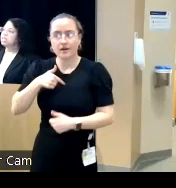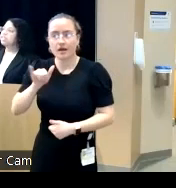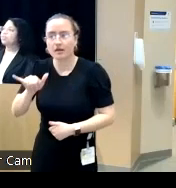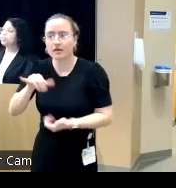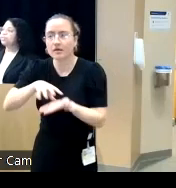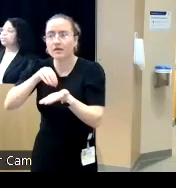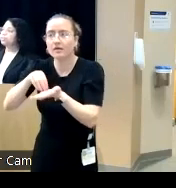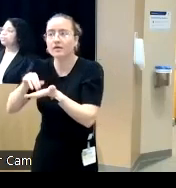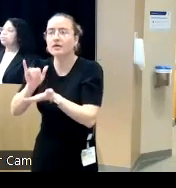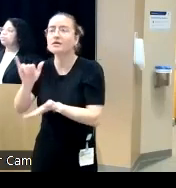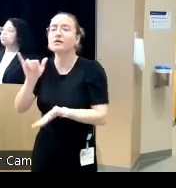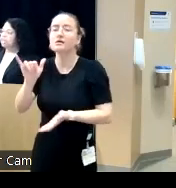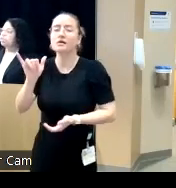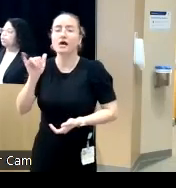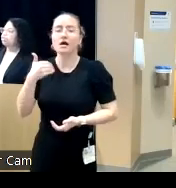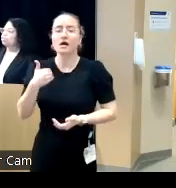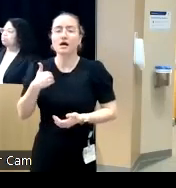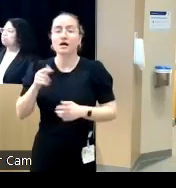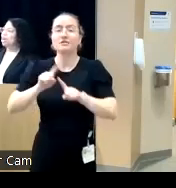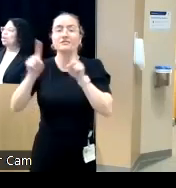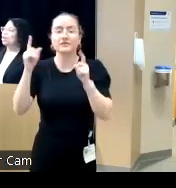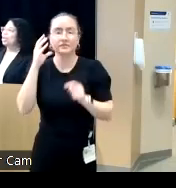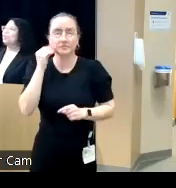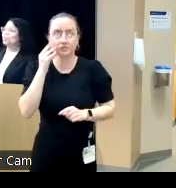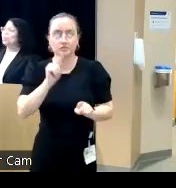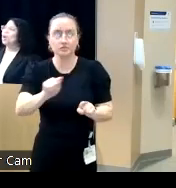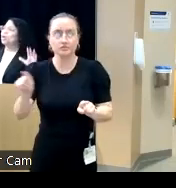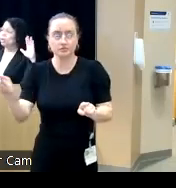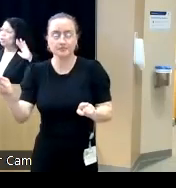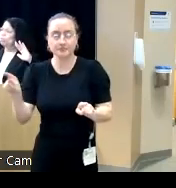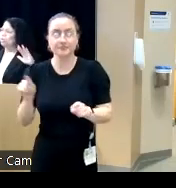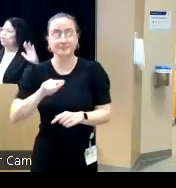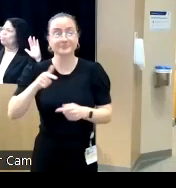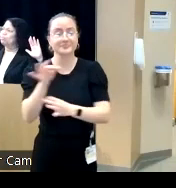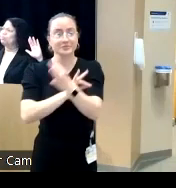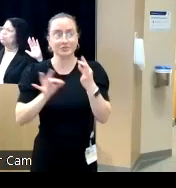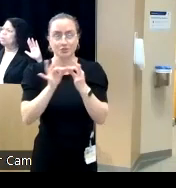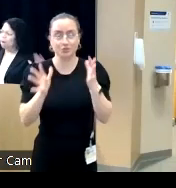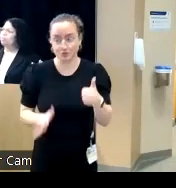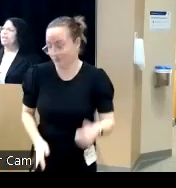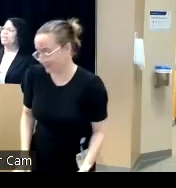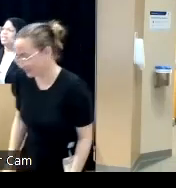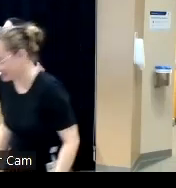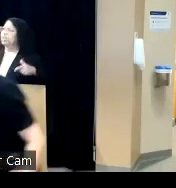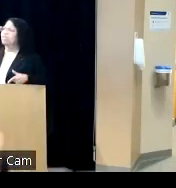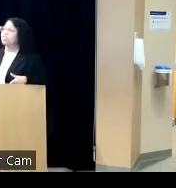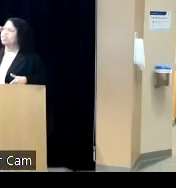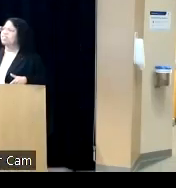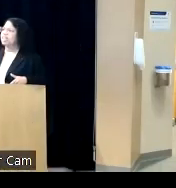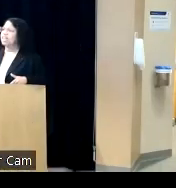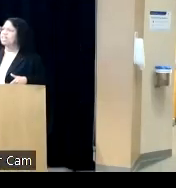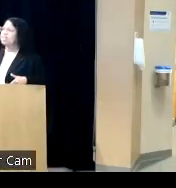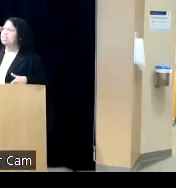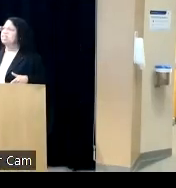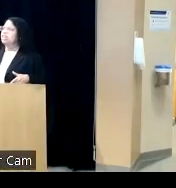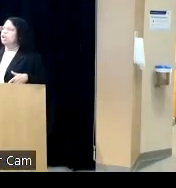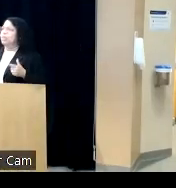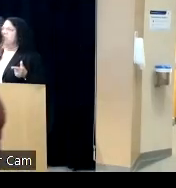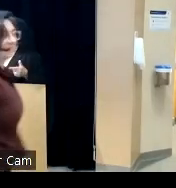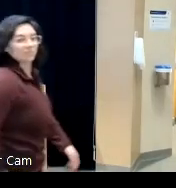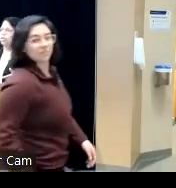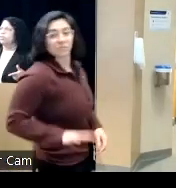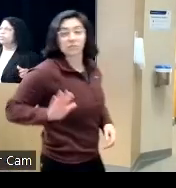me the differences many of which are even far more problematic than what I've shared today about the